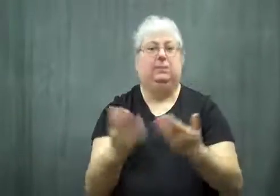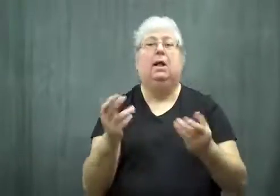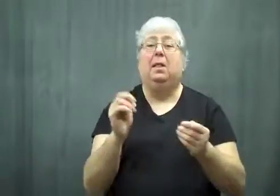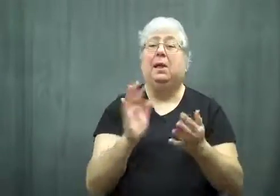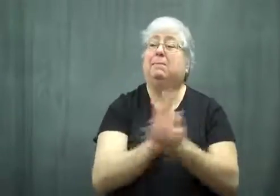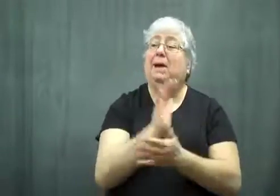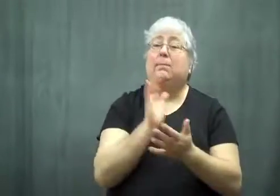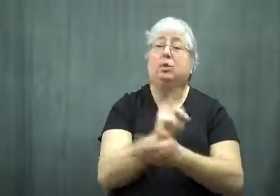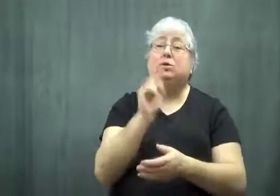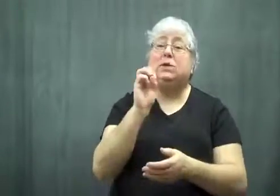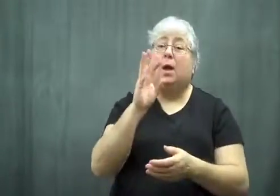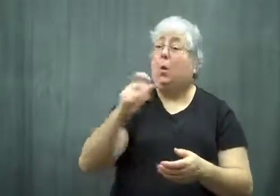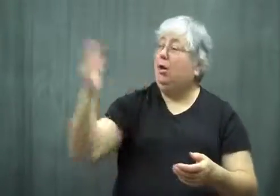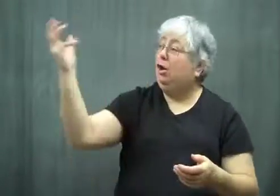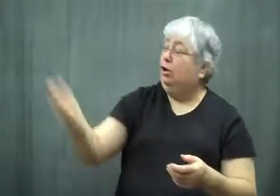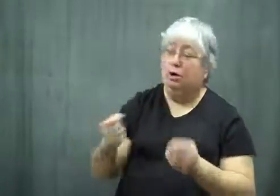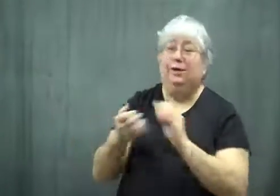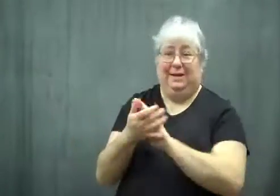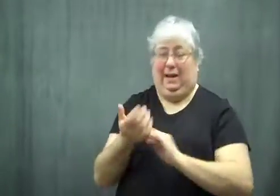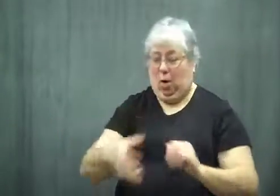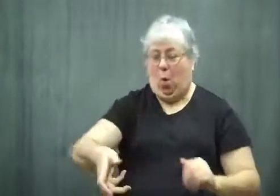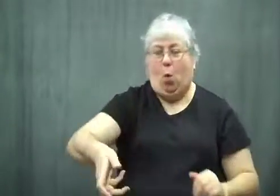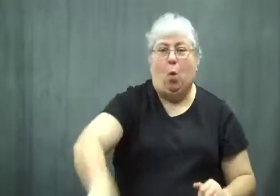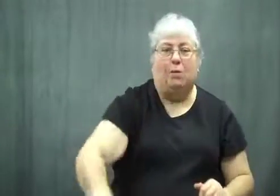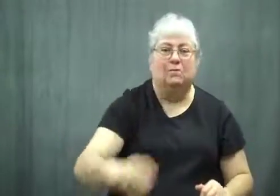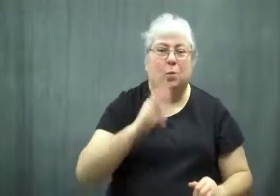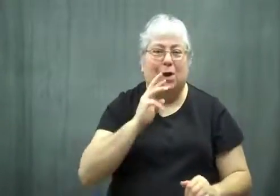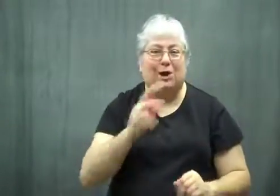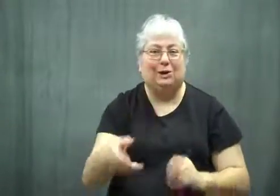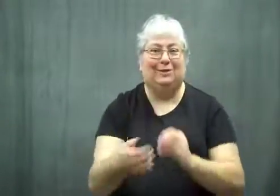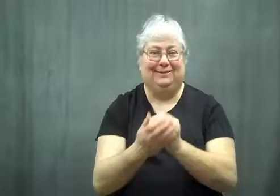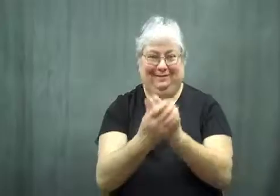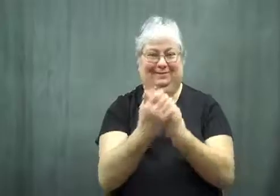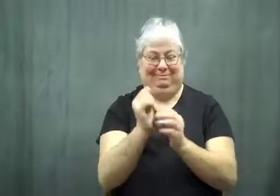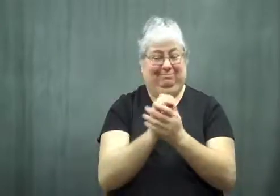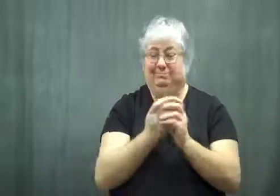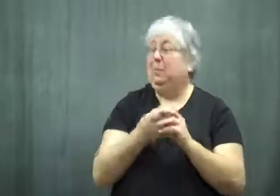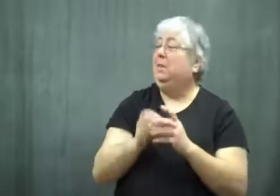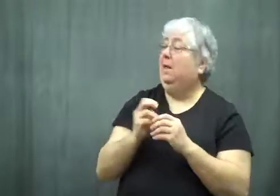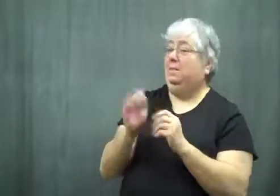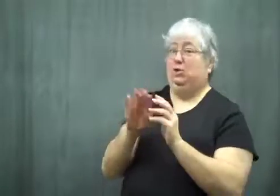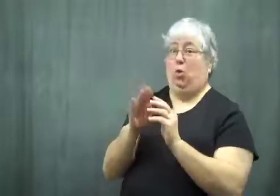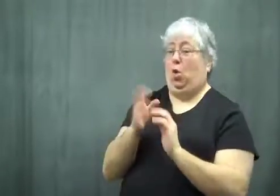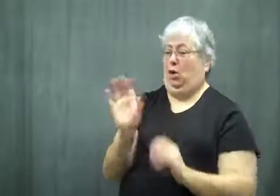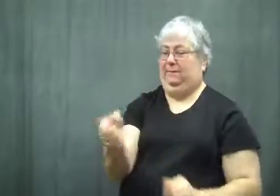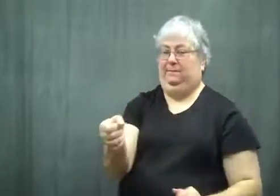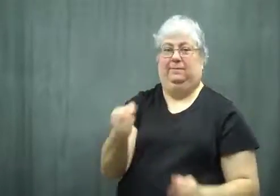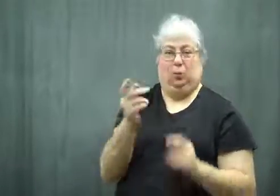After drying your hands, use the paper towel to turn off the water.